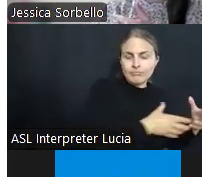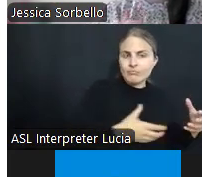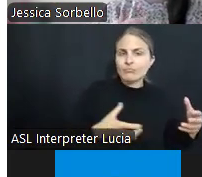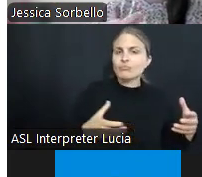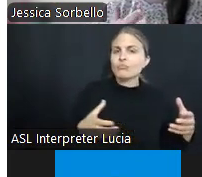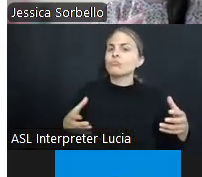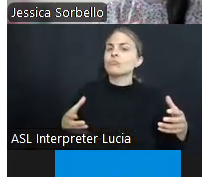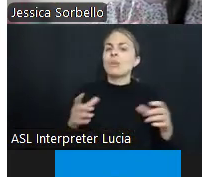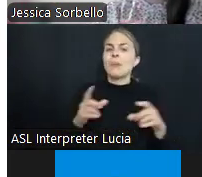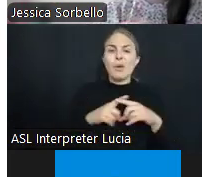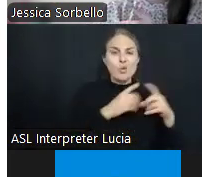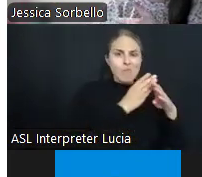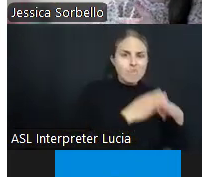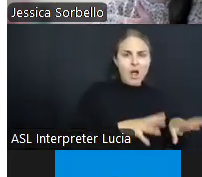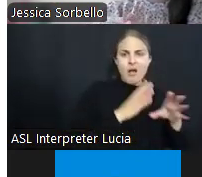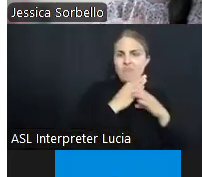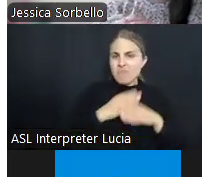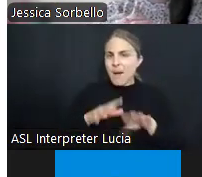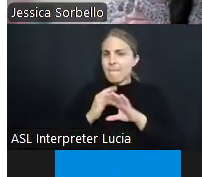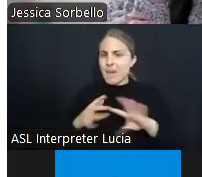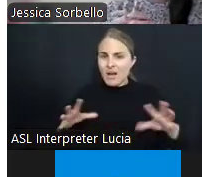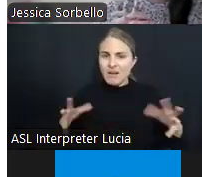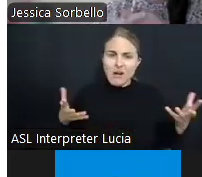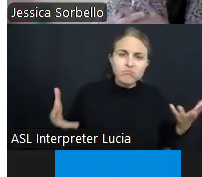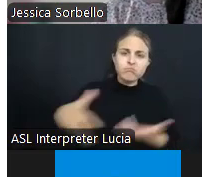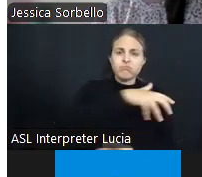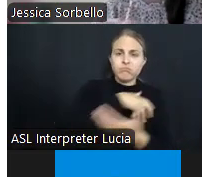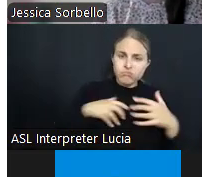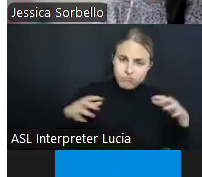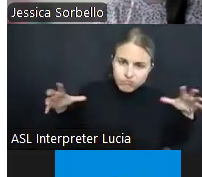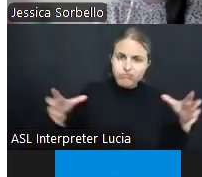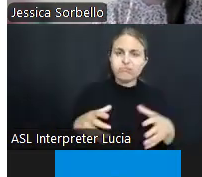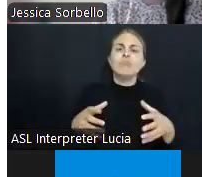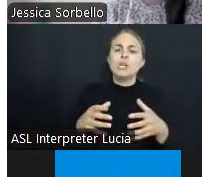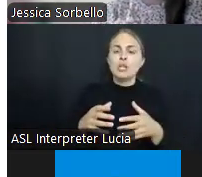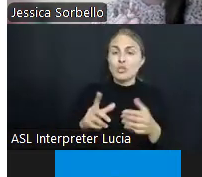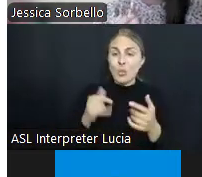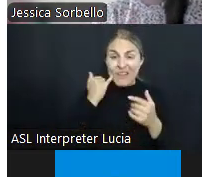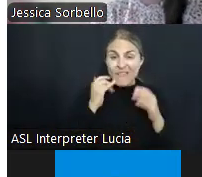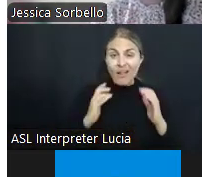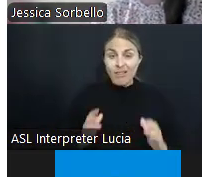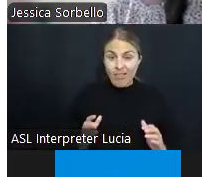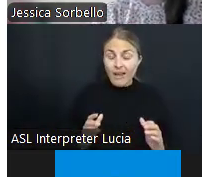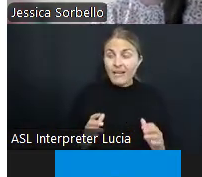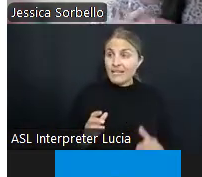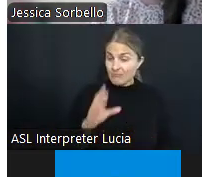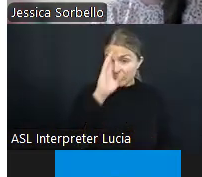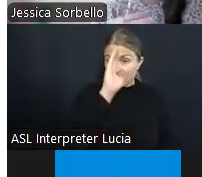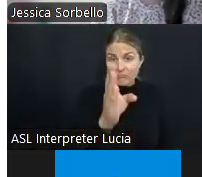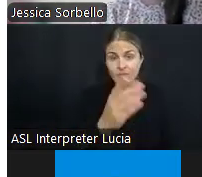at you and honestly say, you know, maybe they are having issues with their liver and were just in the hospital and